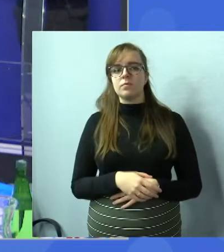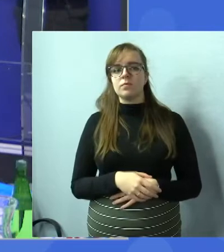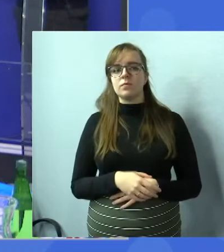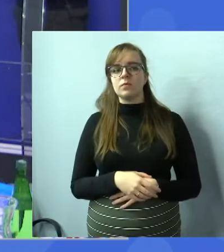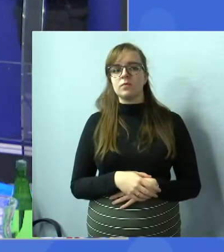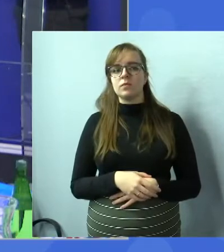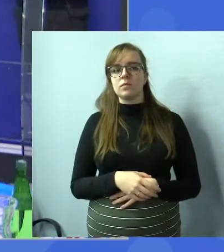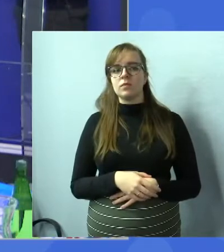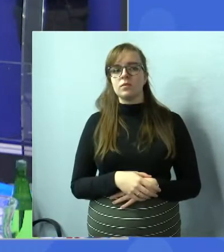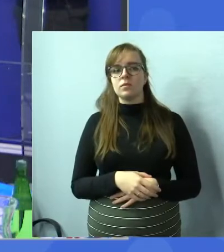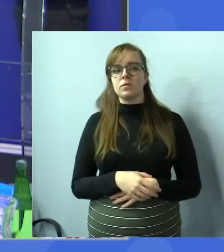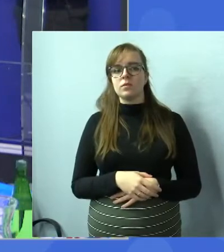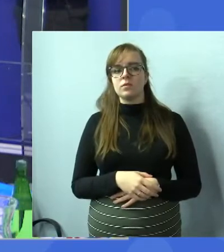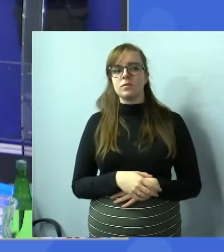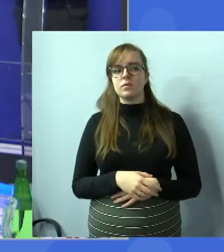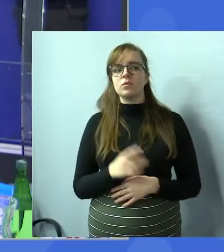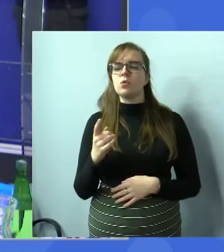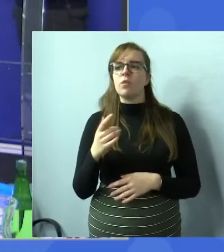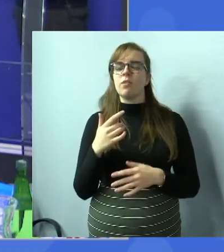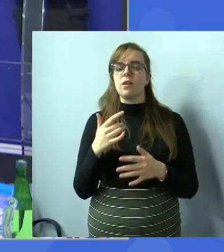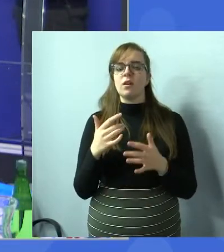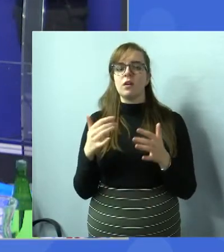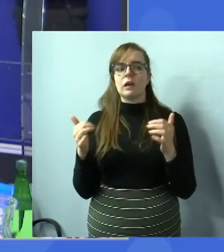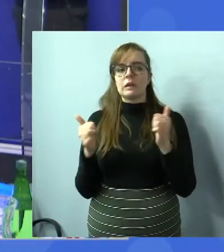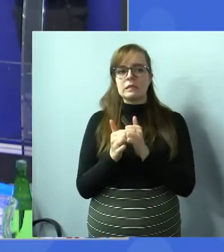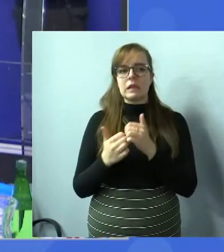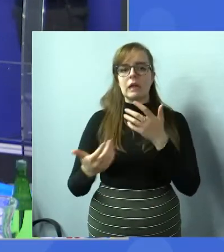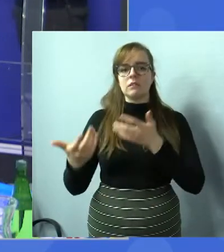making because it would require consent and discussion in widows in an island is